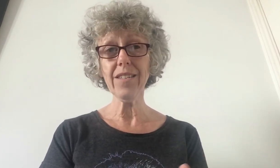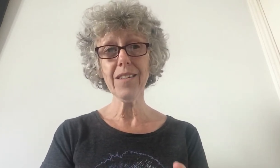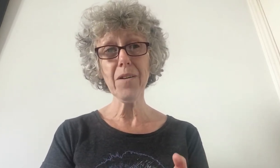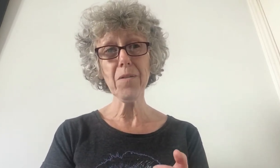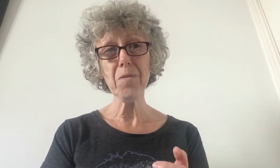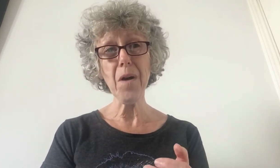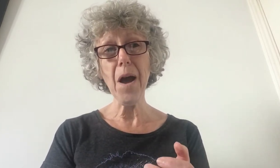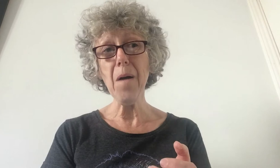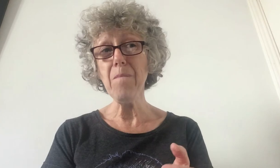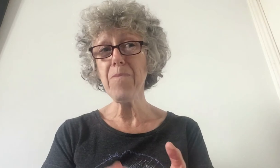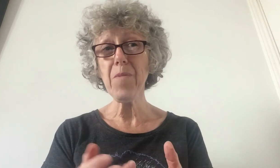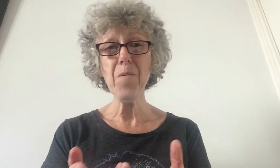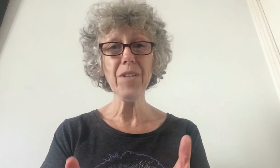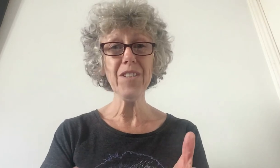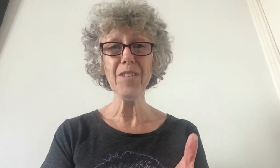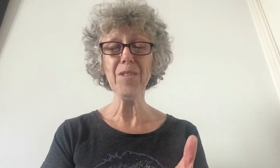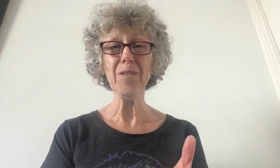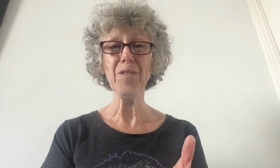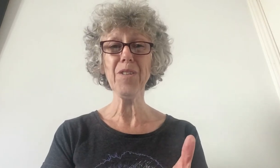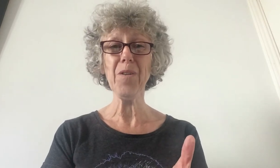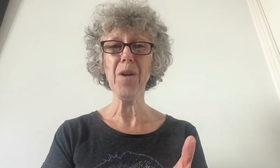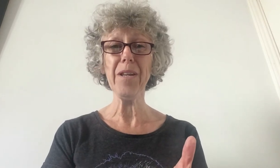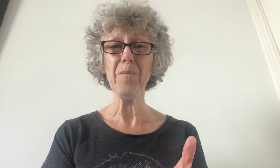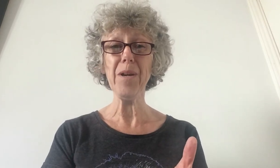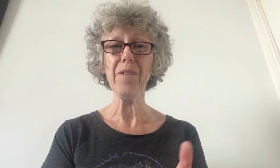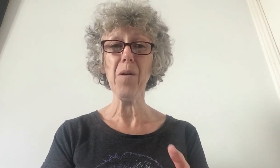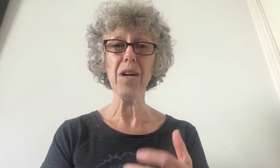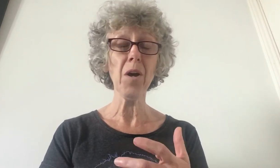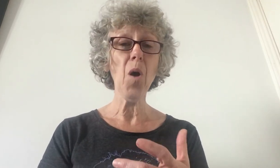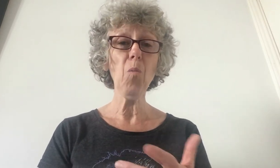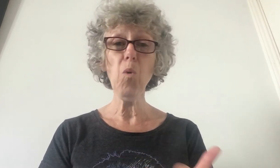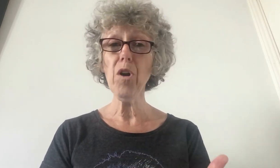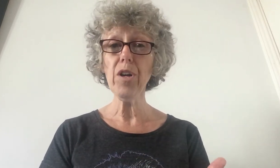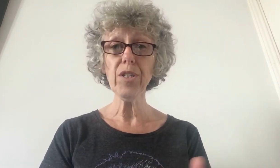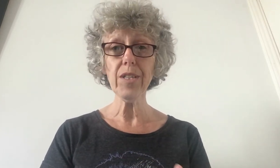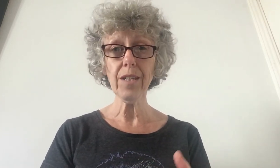So we want to show a little bit of our words,